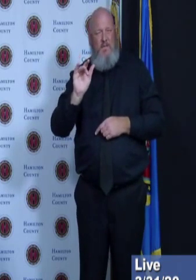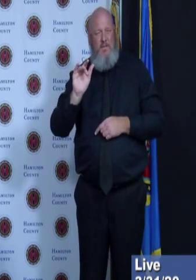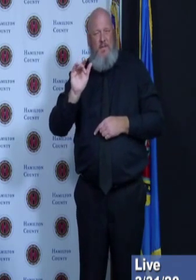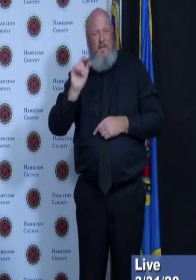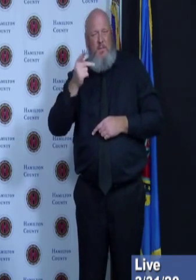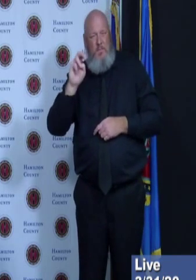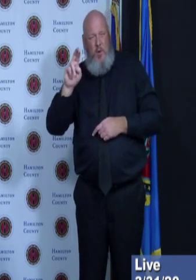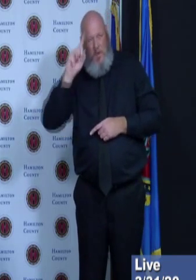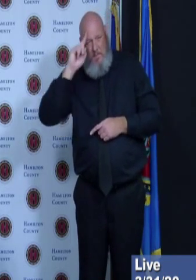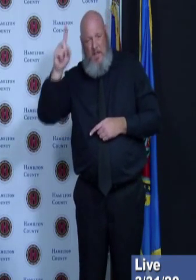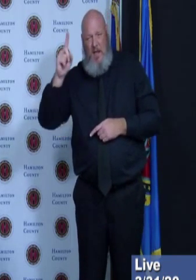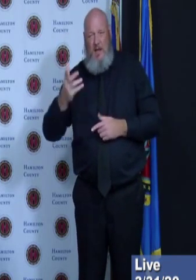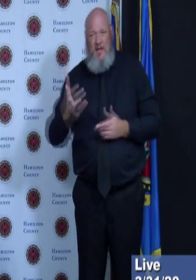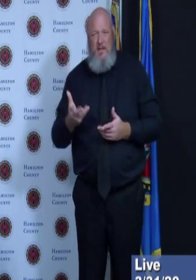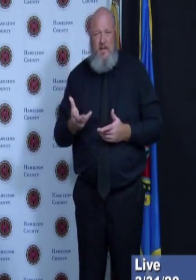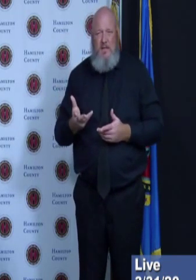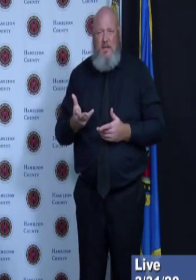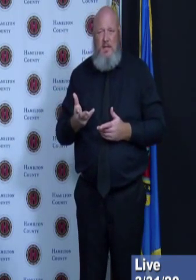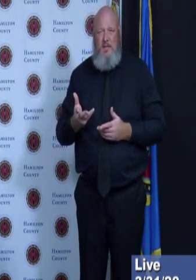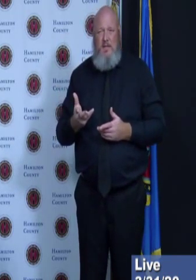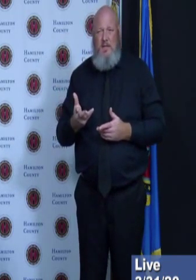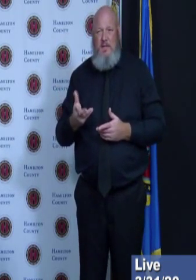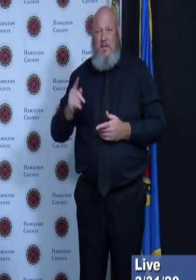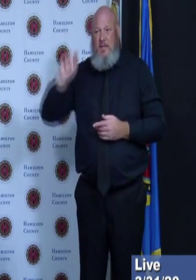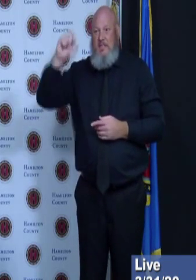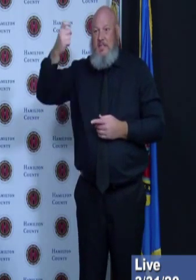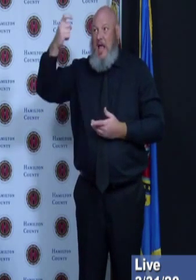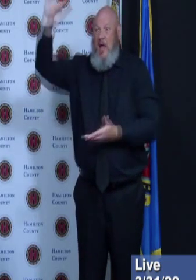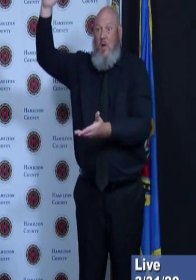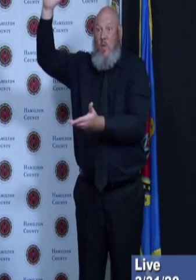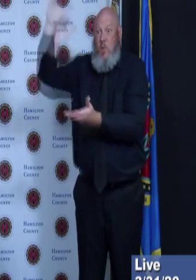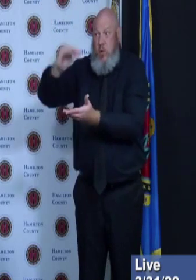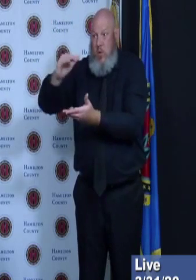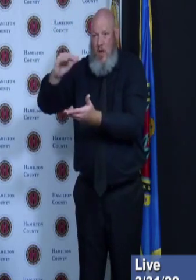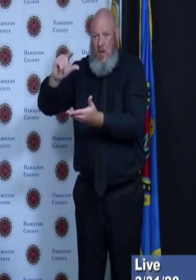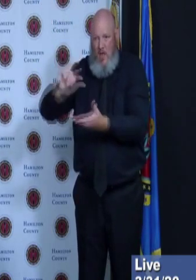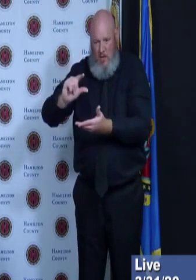that plays out and Jeff will elaborate on that tomorrow but it's gonna be tough